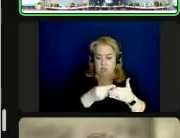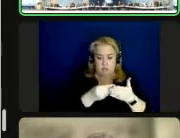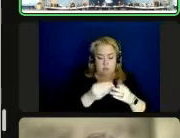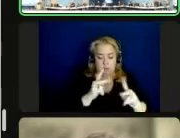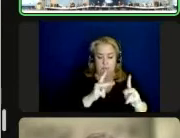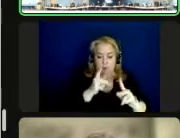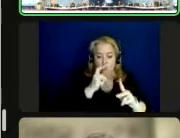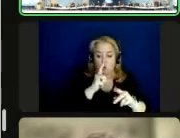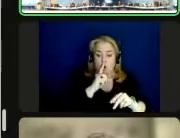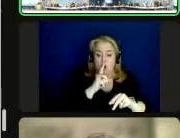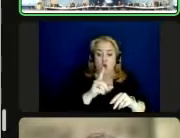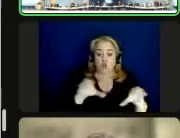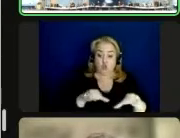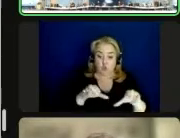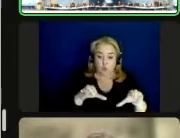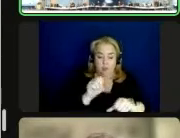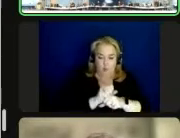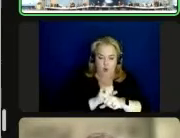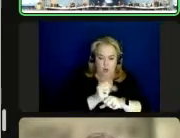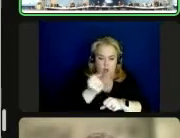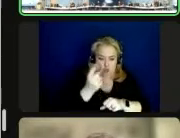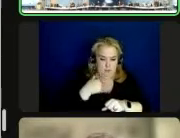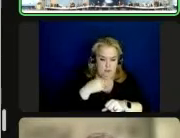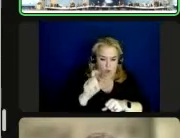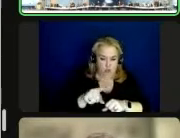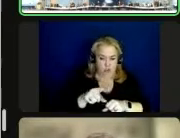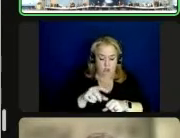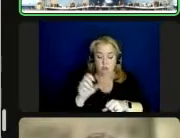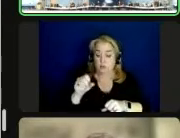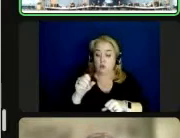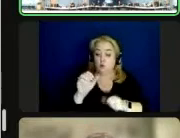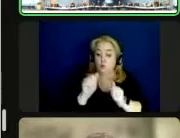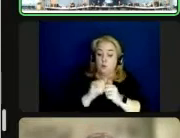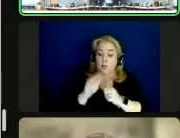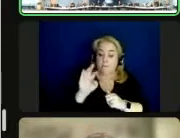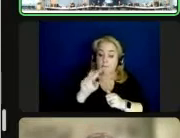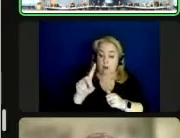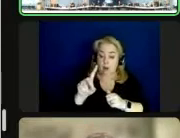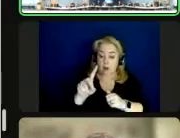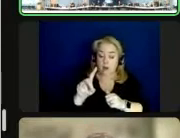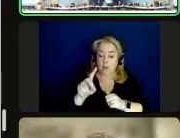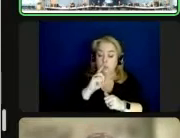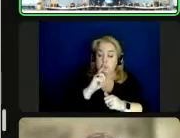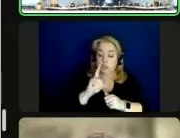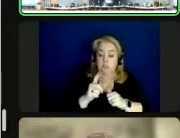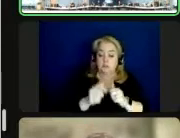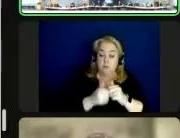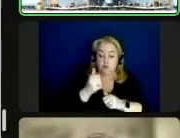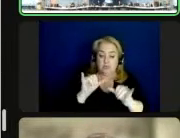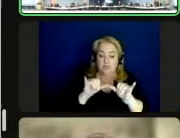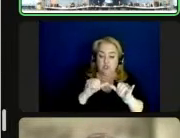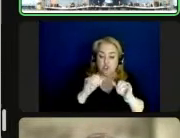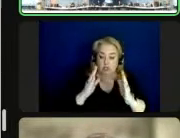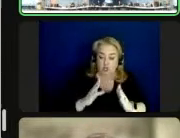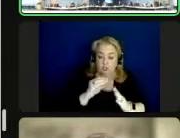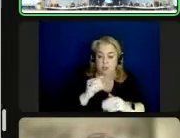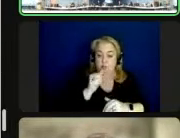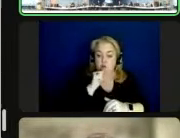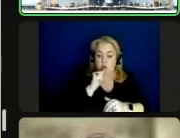CORRECT. BECAUSE THE VOTERS BUT HOW DOES THAT WORK IF WE CAN'T FUND THE PEOPLE WHO ARE DOING